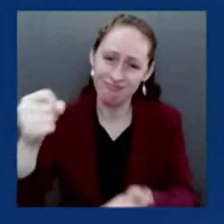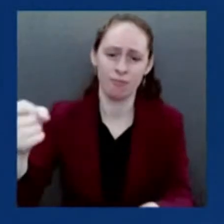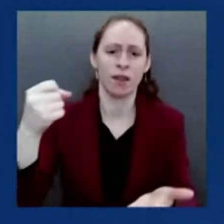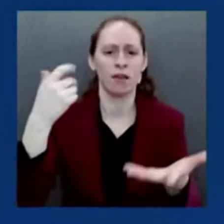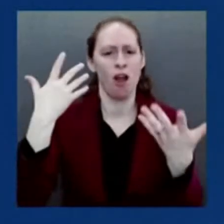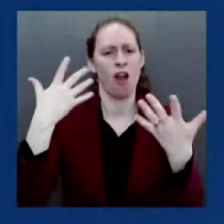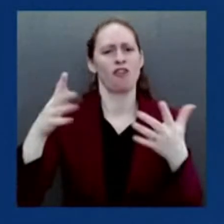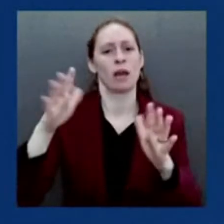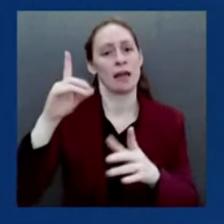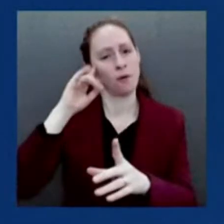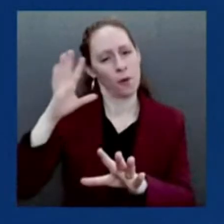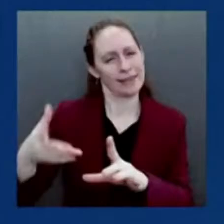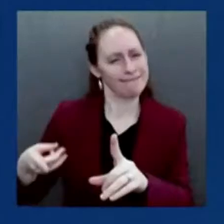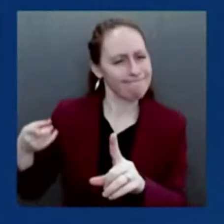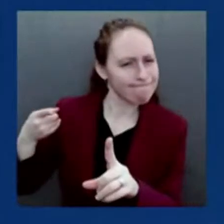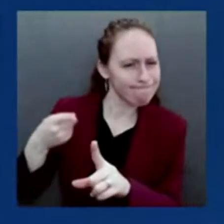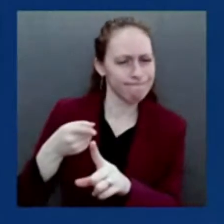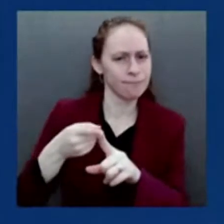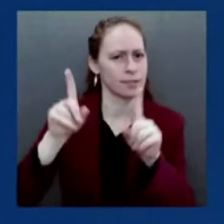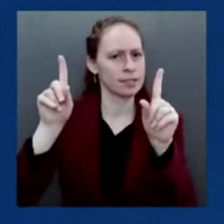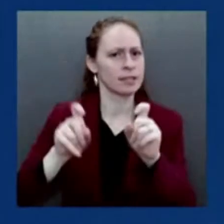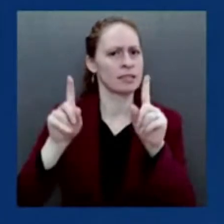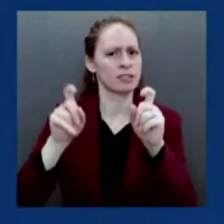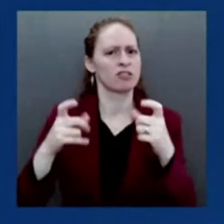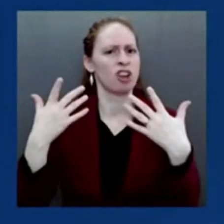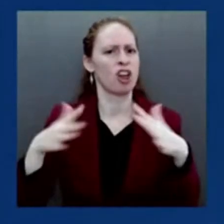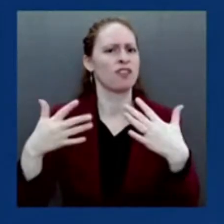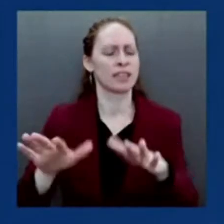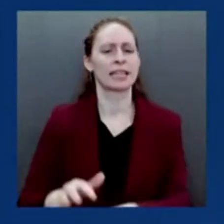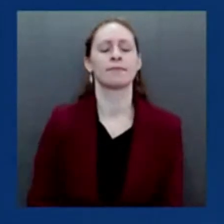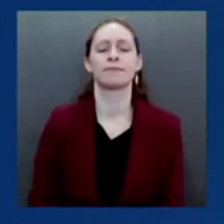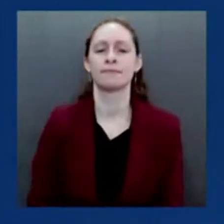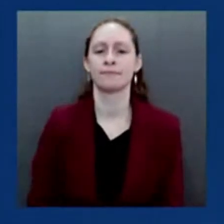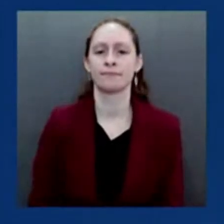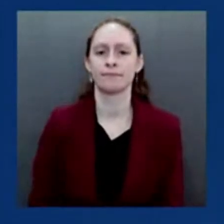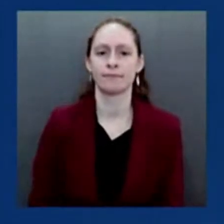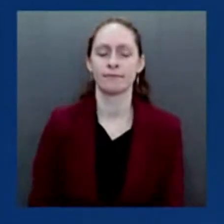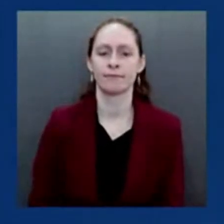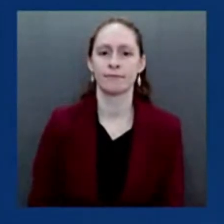RESCUE PLAN, GIVING TO SCHOOLS DEDICATED FOR TESTING.